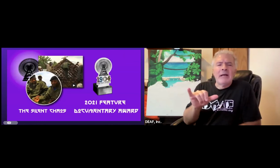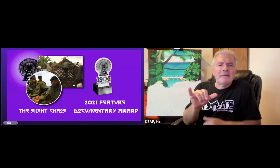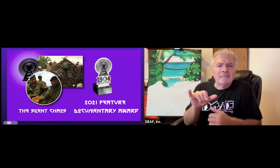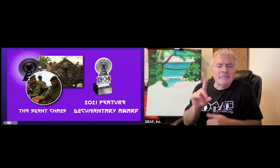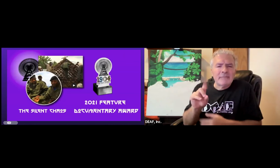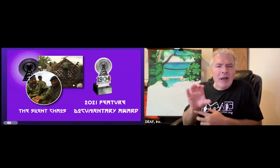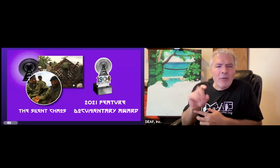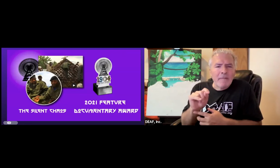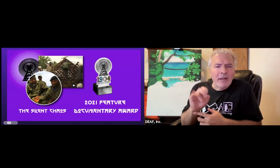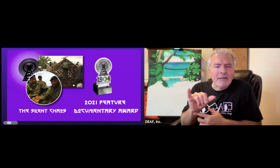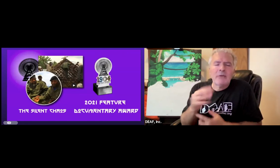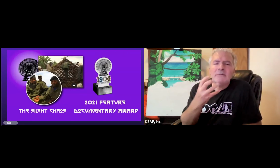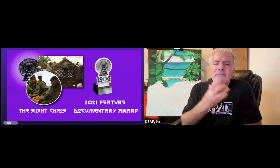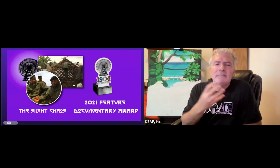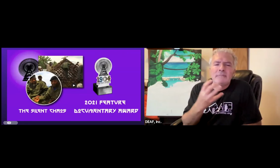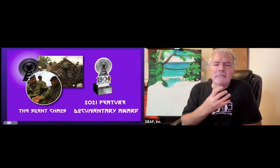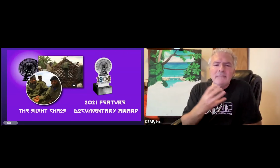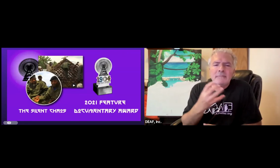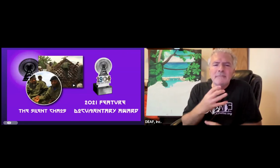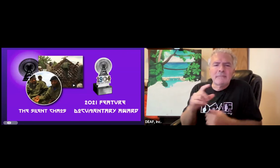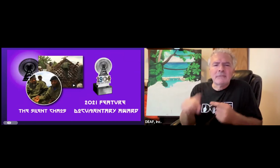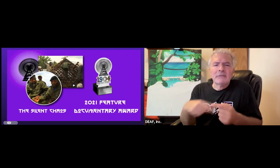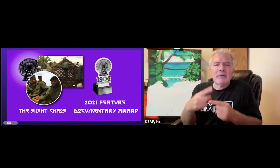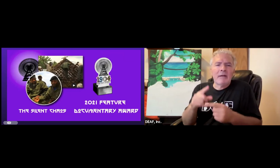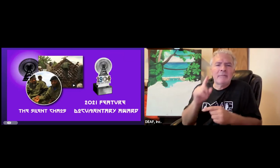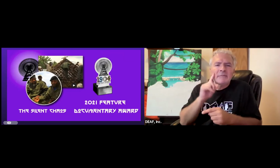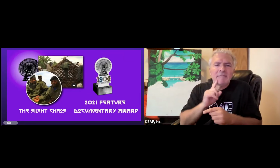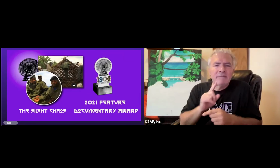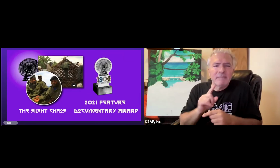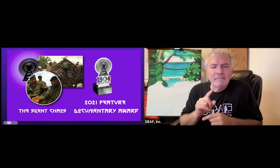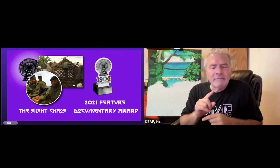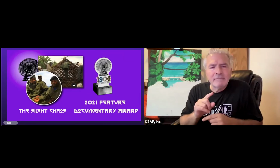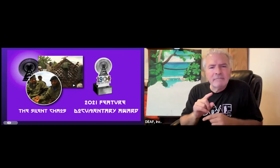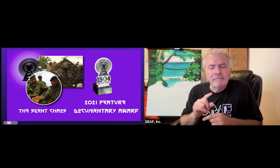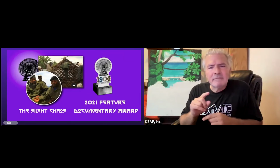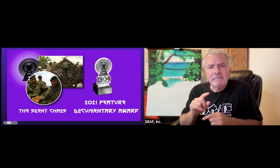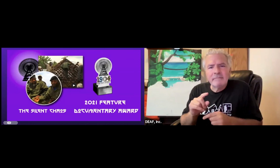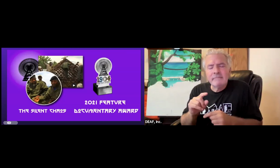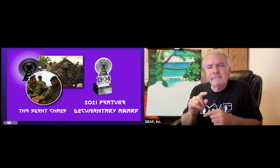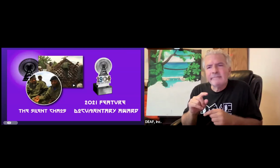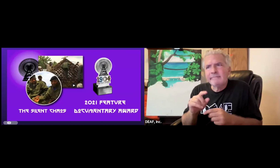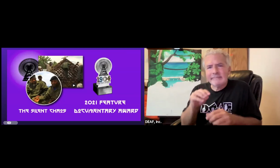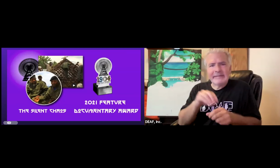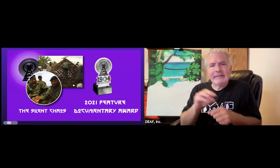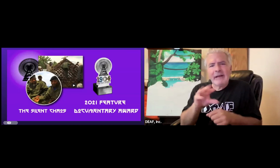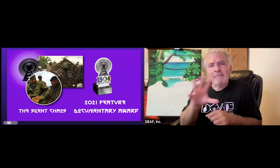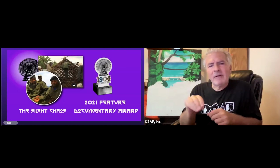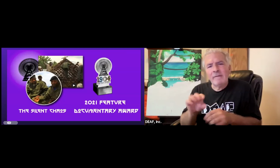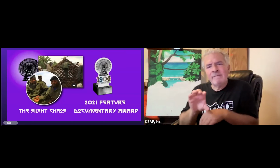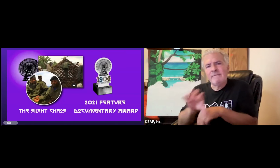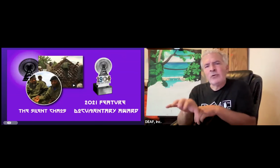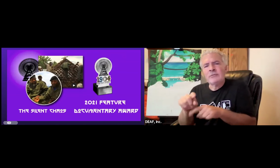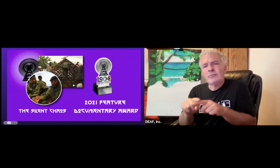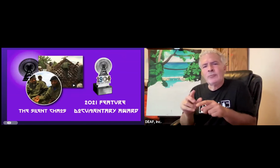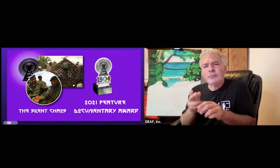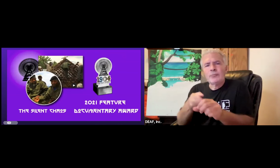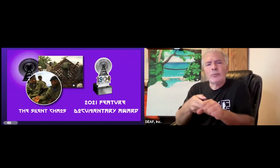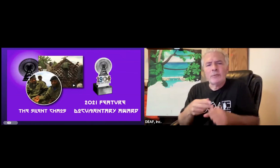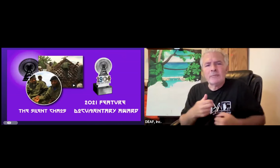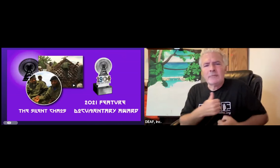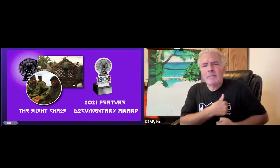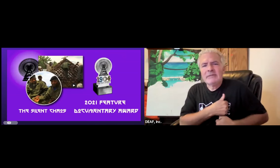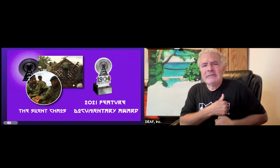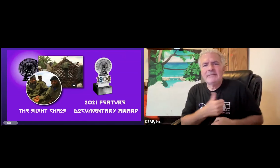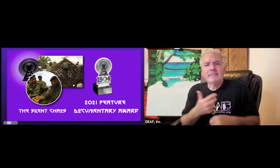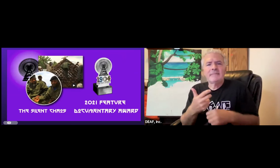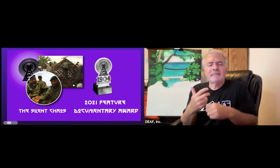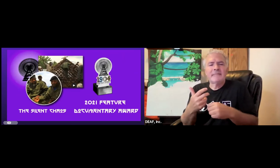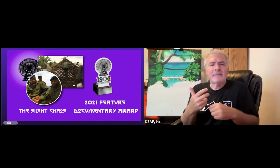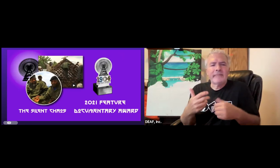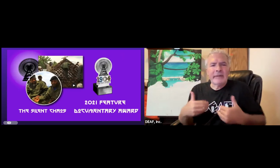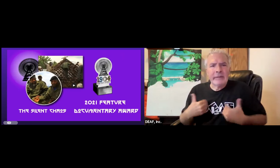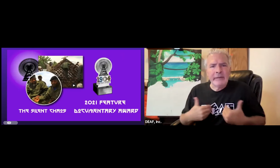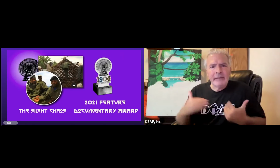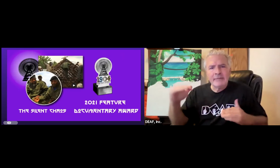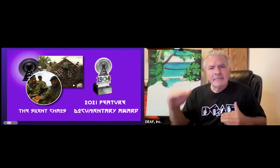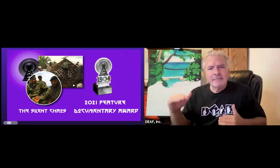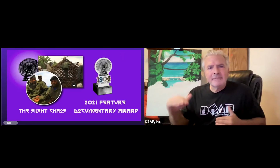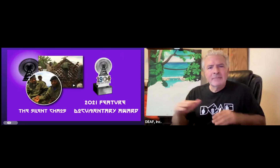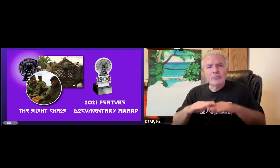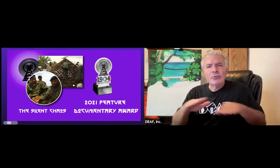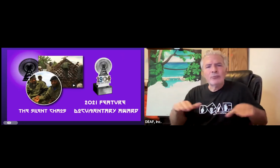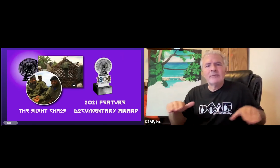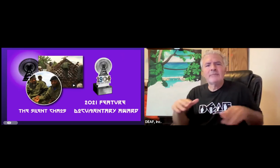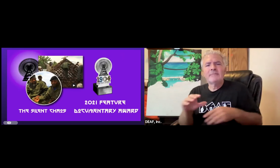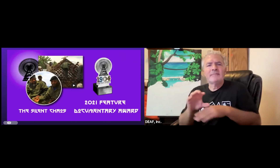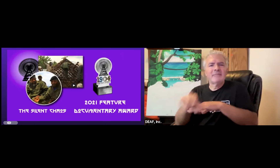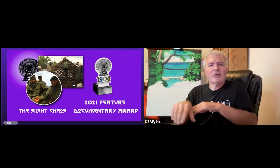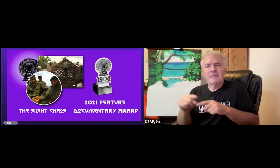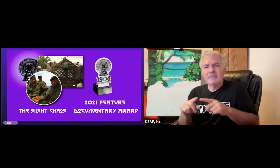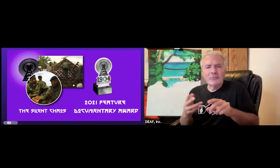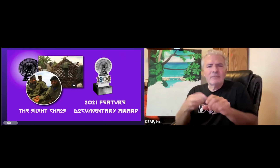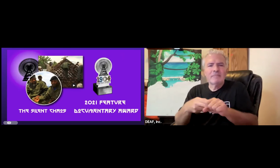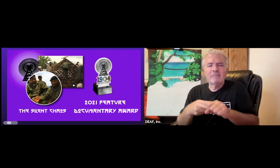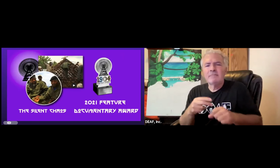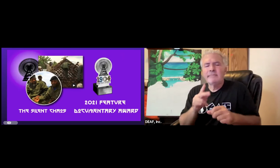Really, that documentary was so awesome. It was about Deaf people in the African countries that were forced to join the military as very small, young children.